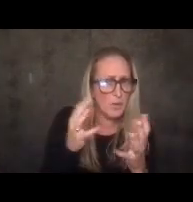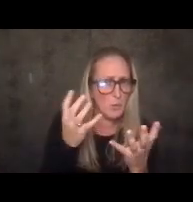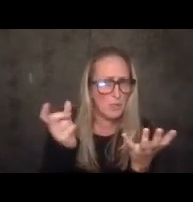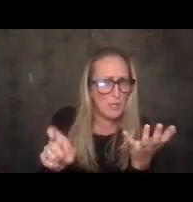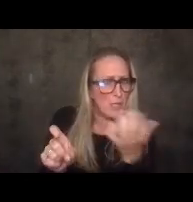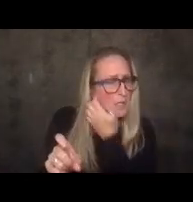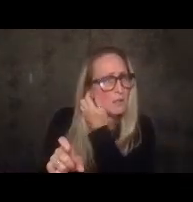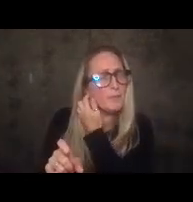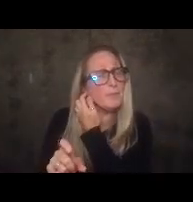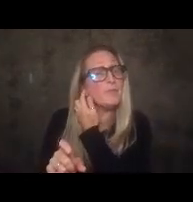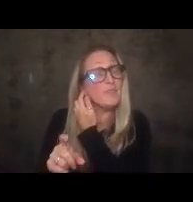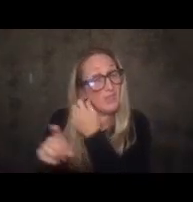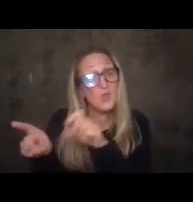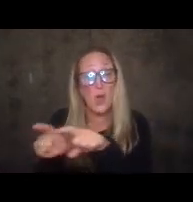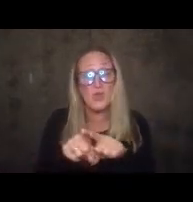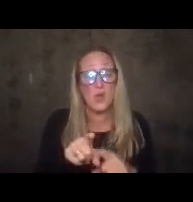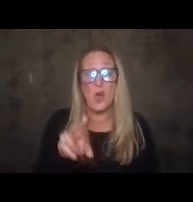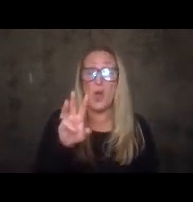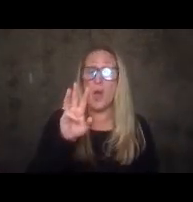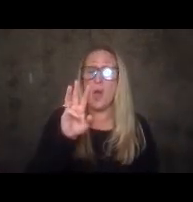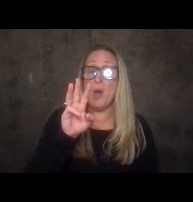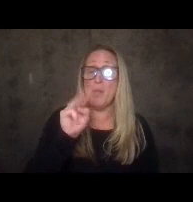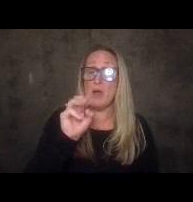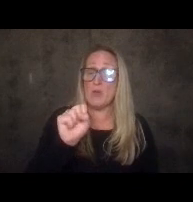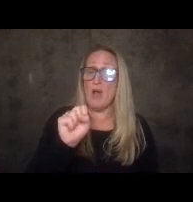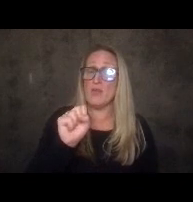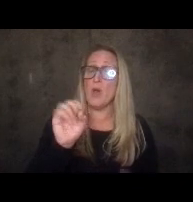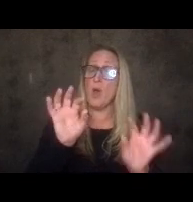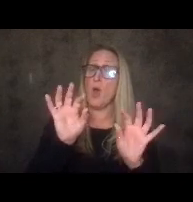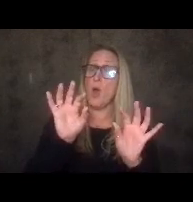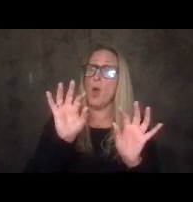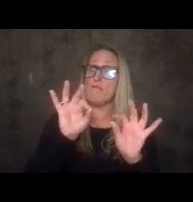make. There's also a literal Microsoft forms program that's web only. It doesn't have a